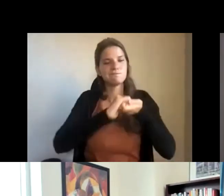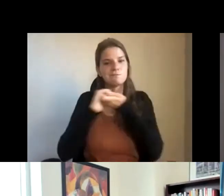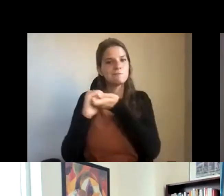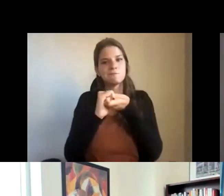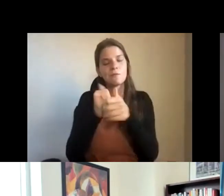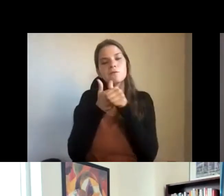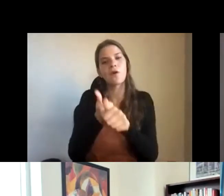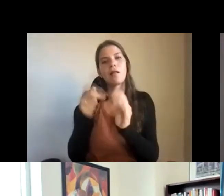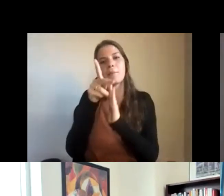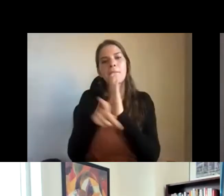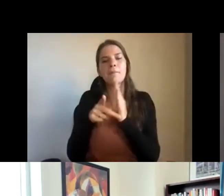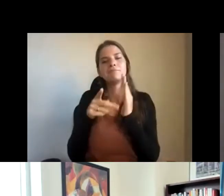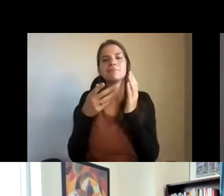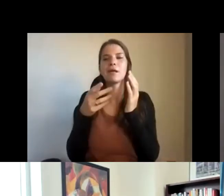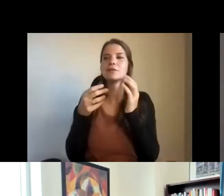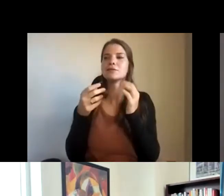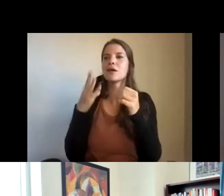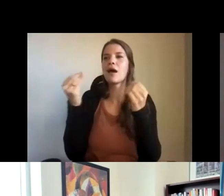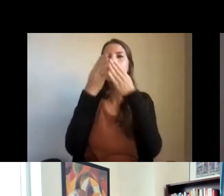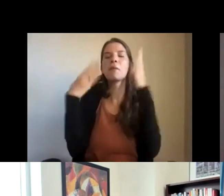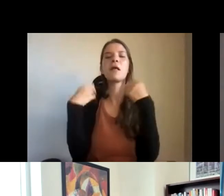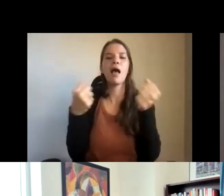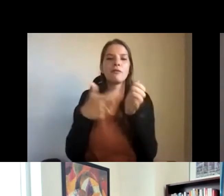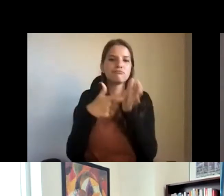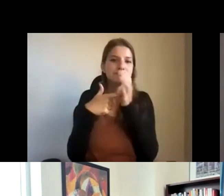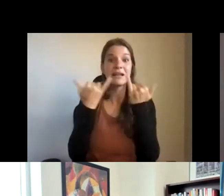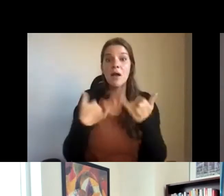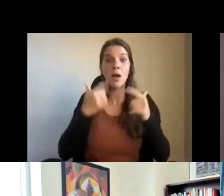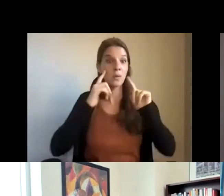health guidelines. So with that I'll just turn it back over to Chris.